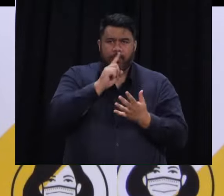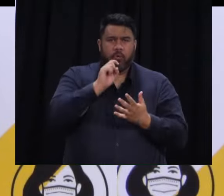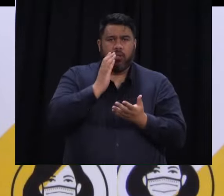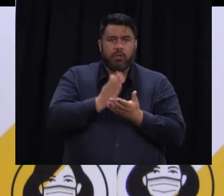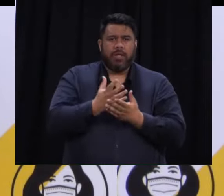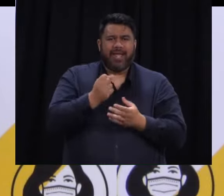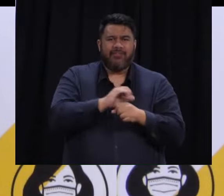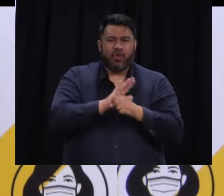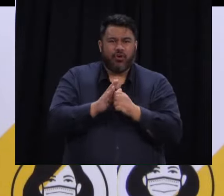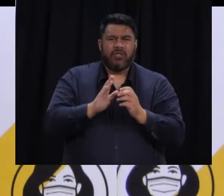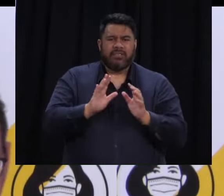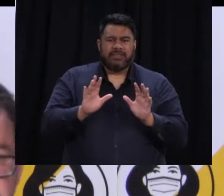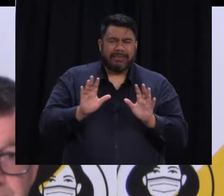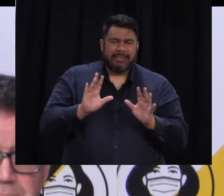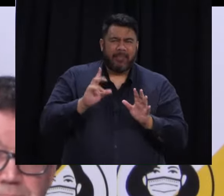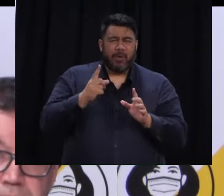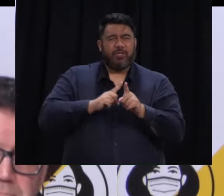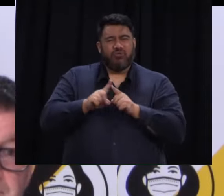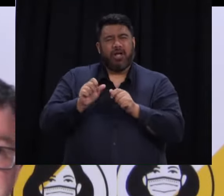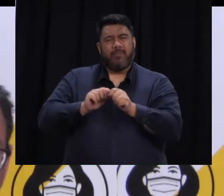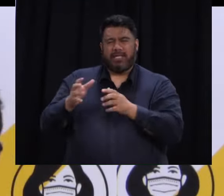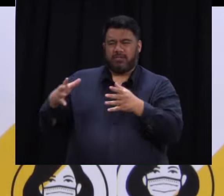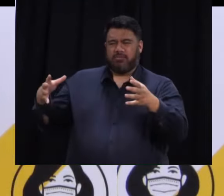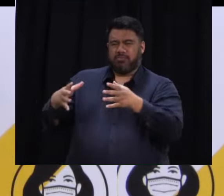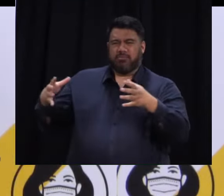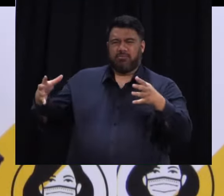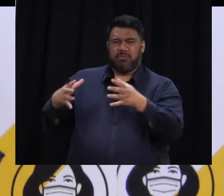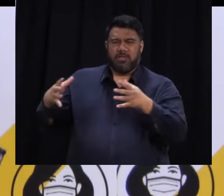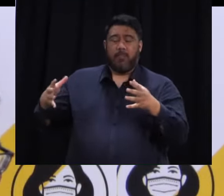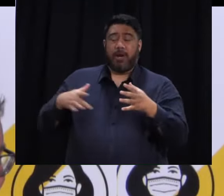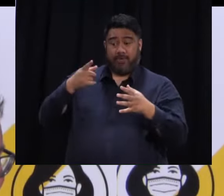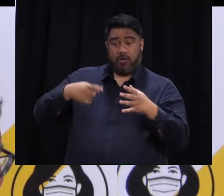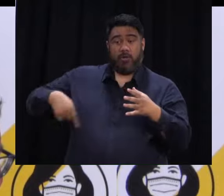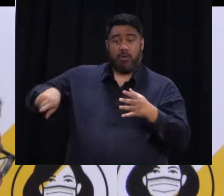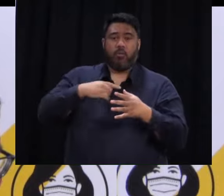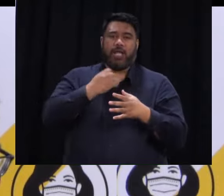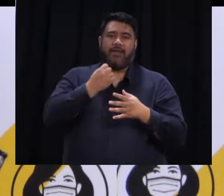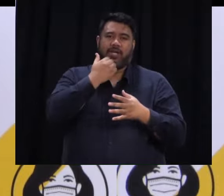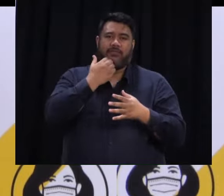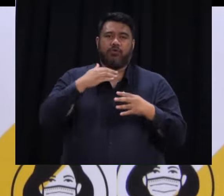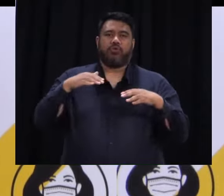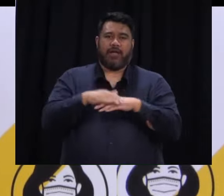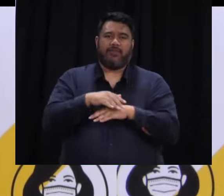number of cases. You never know quite how many cases are going to get. We do have a number of